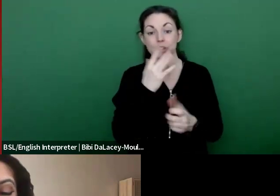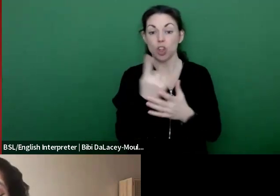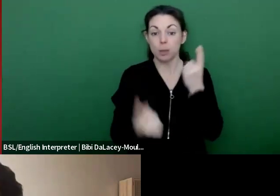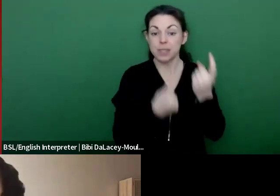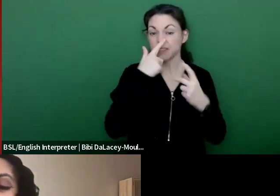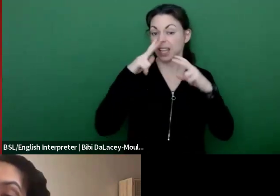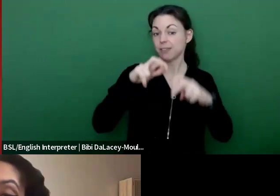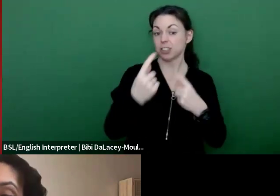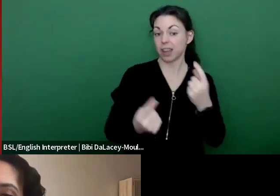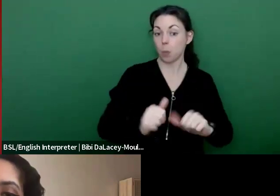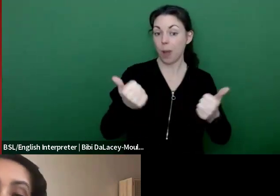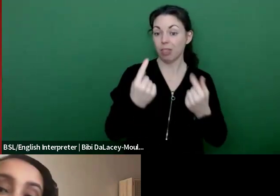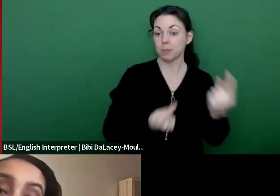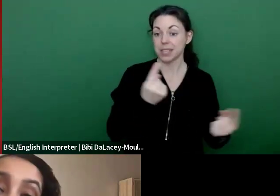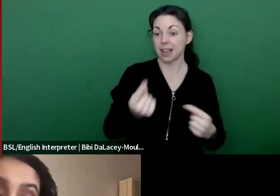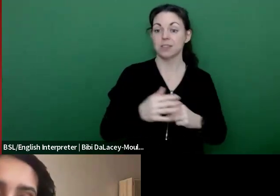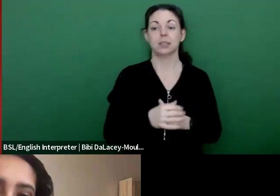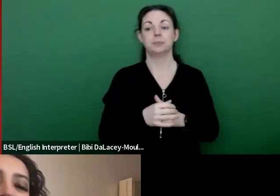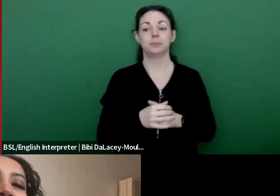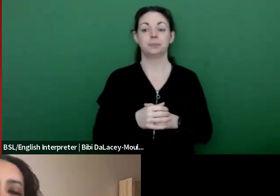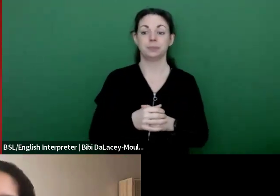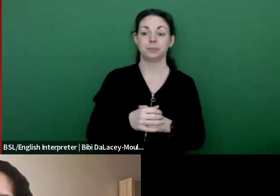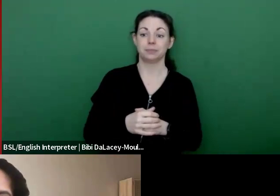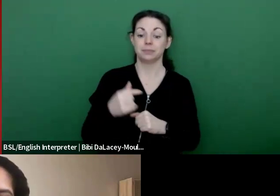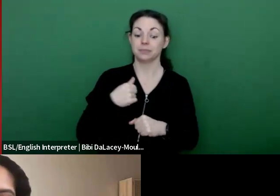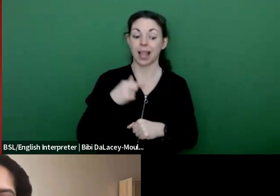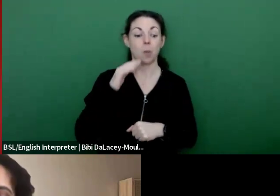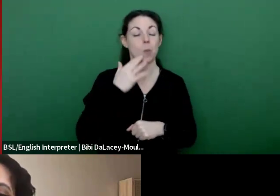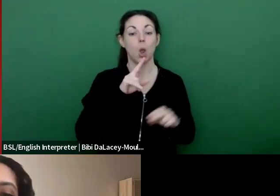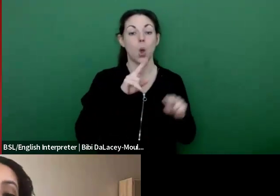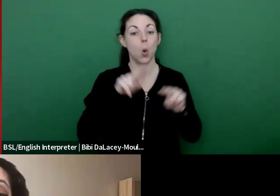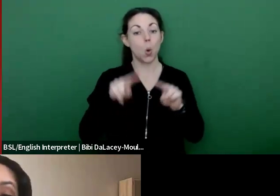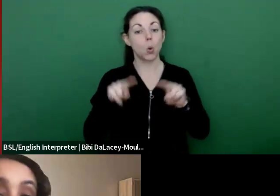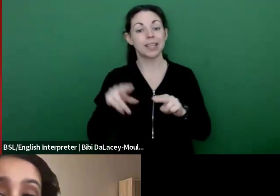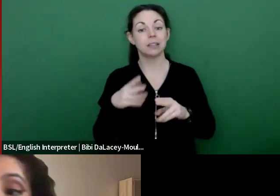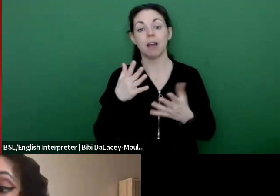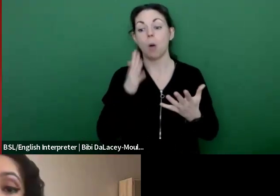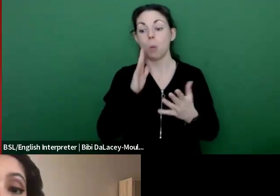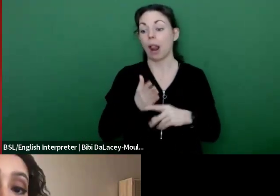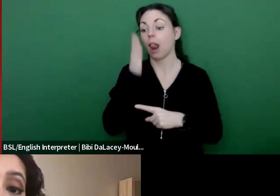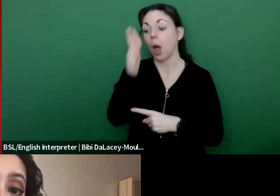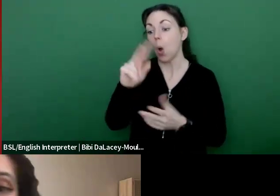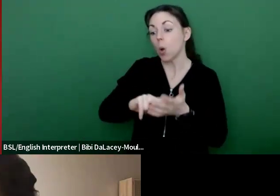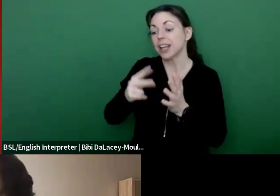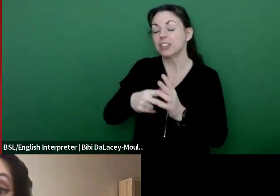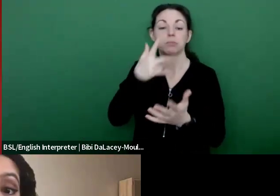sort of doing that but for organizations, so I do a lot of auditing. I'll go into organizations, whether it's a charity or it